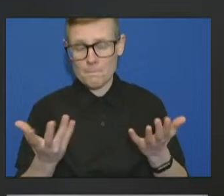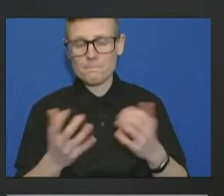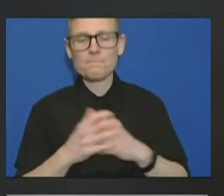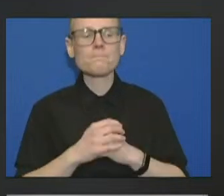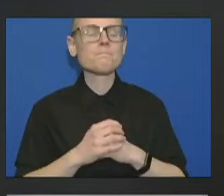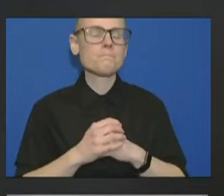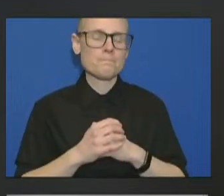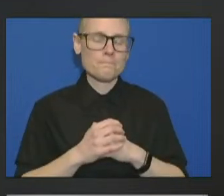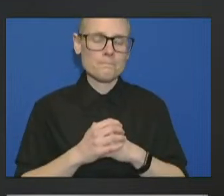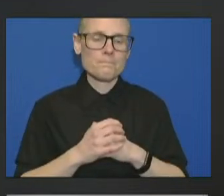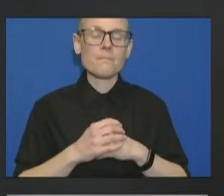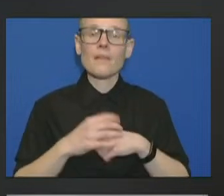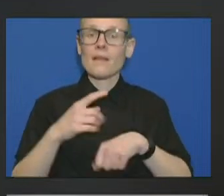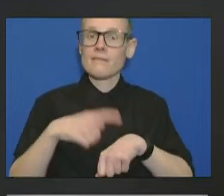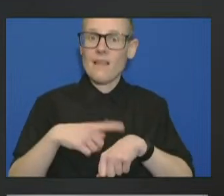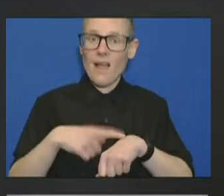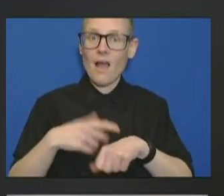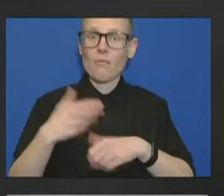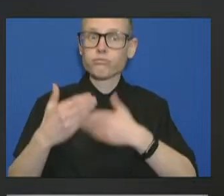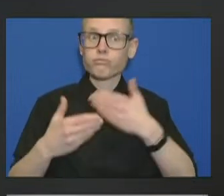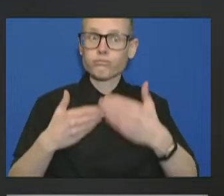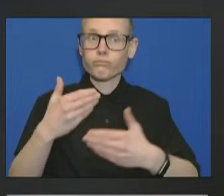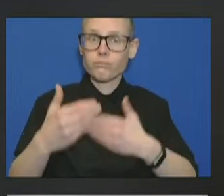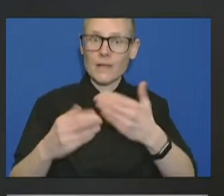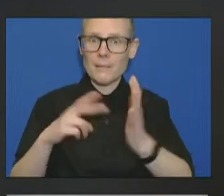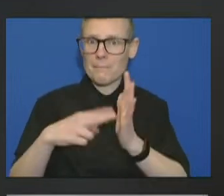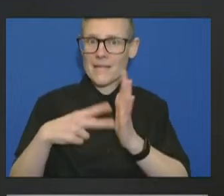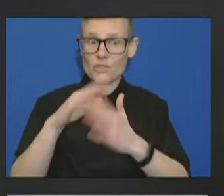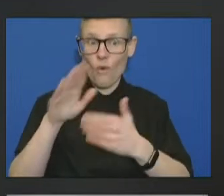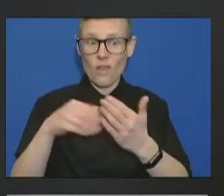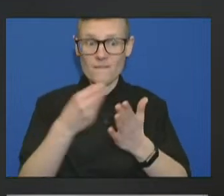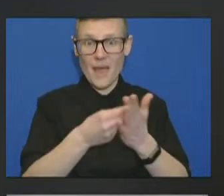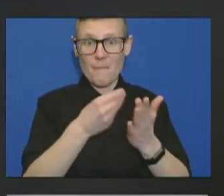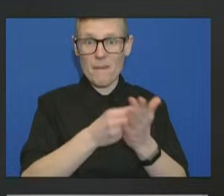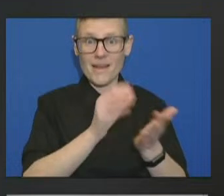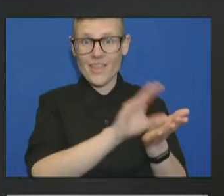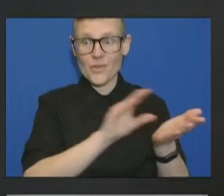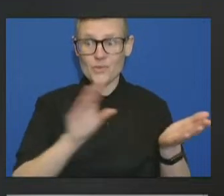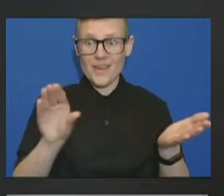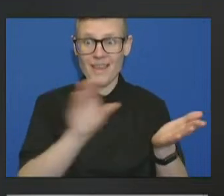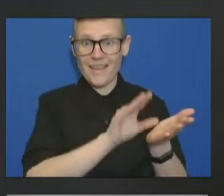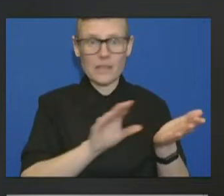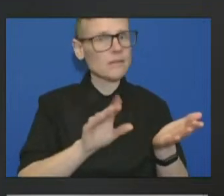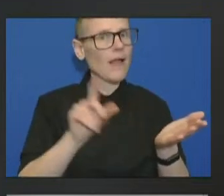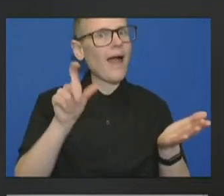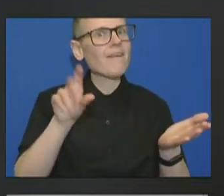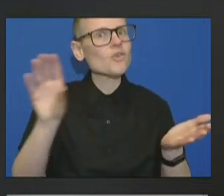project. The problem that we're in right now is that you